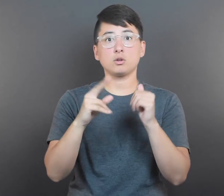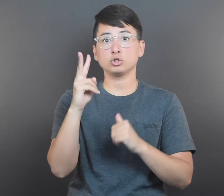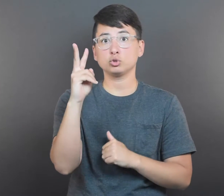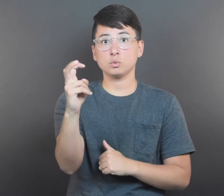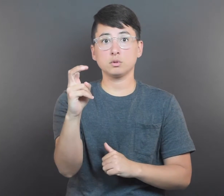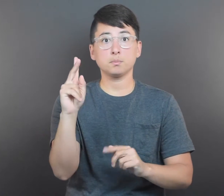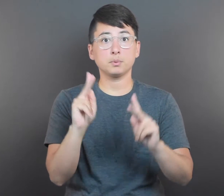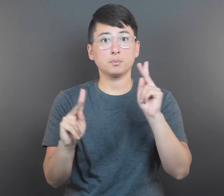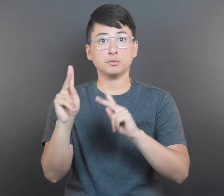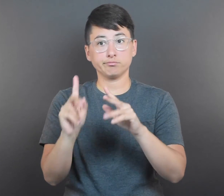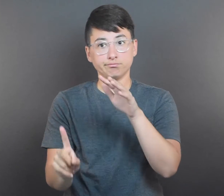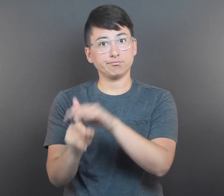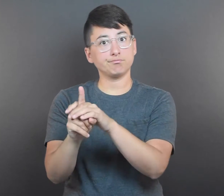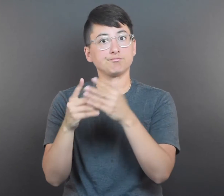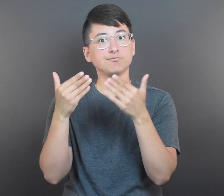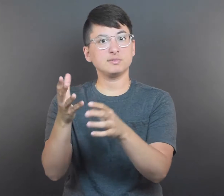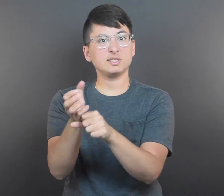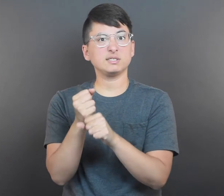Riding on existing partnership